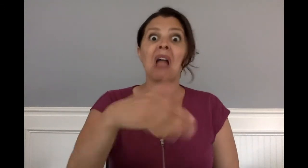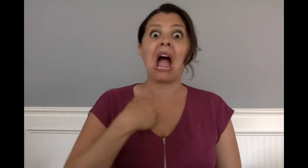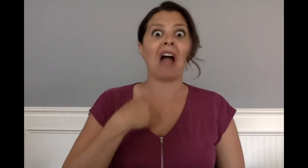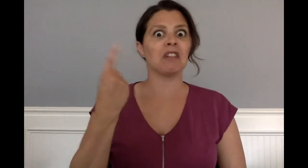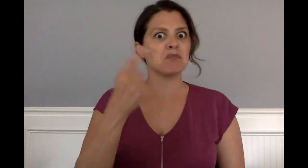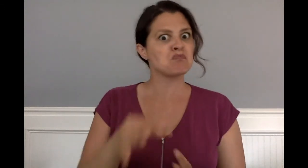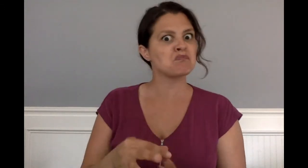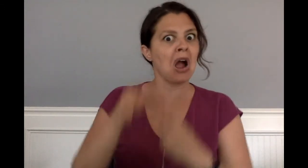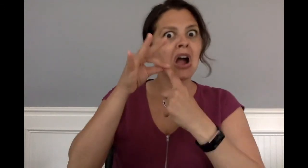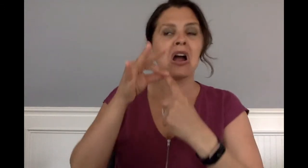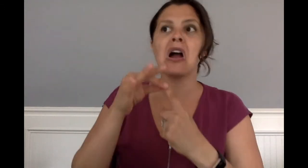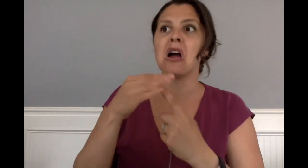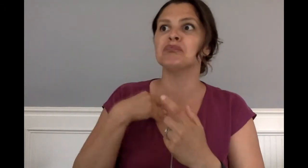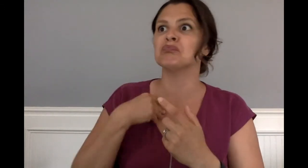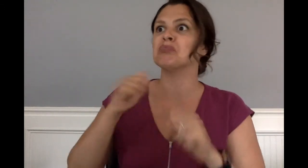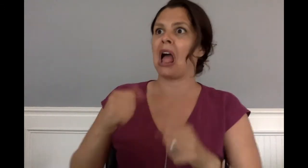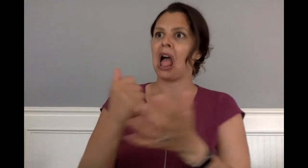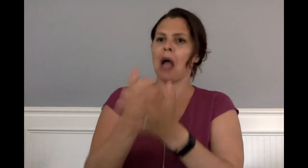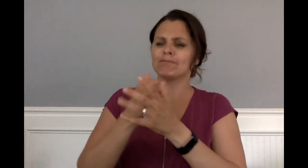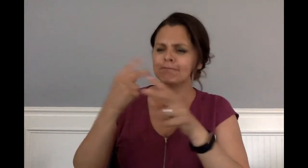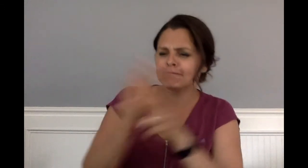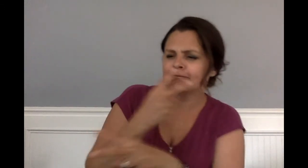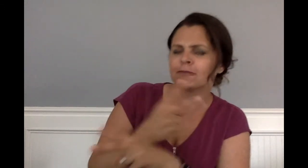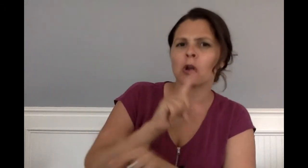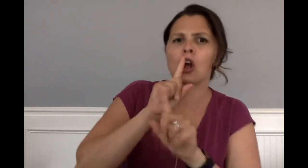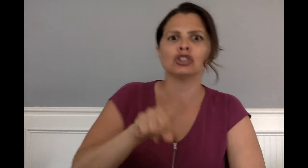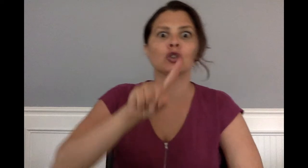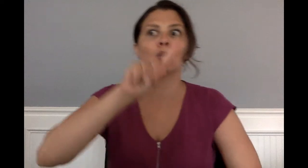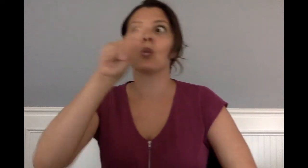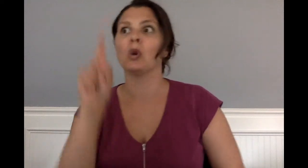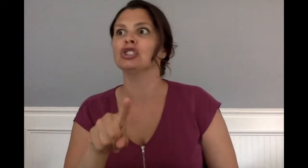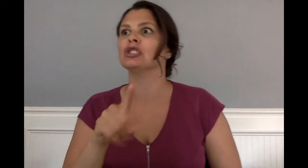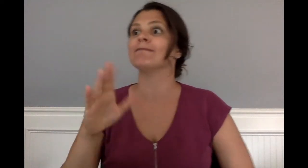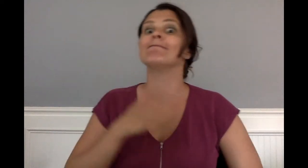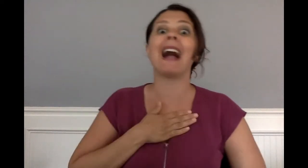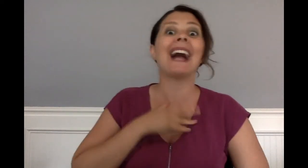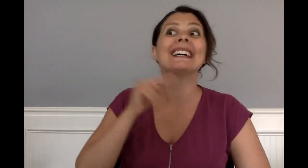But I do have something for specific questions!